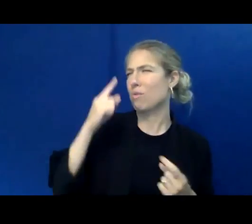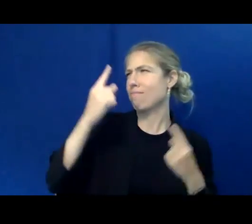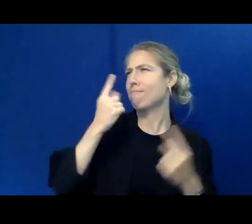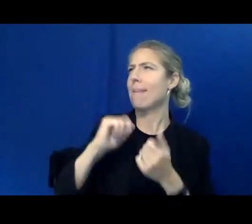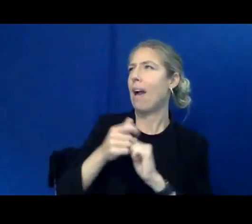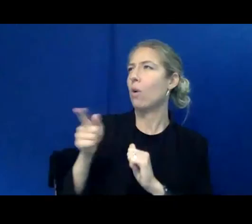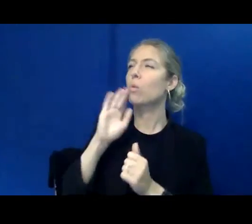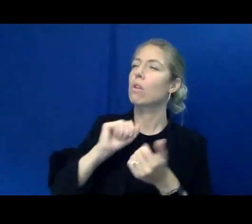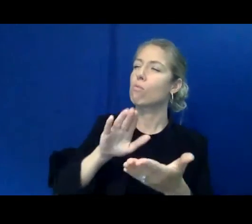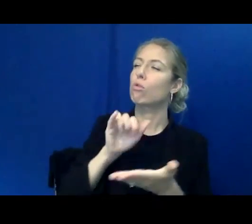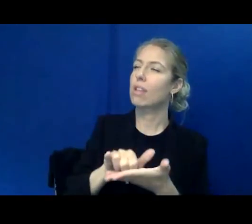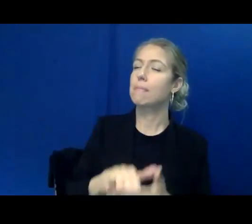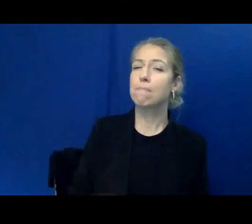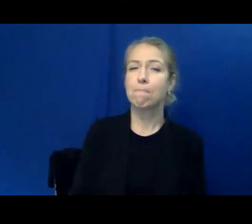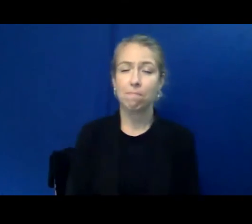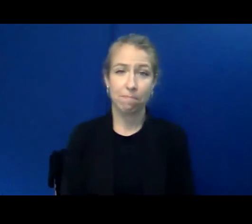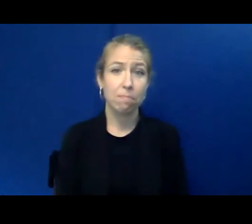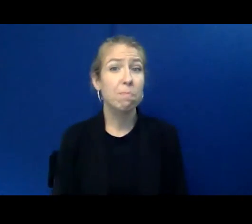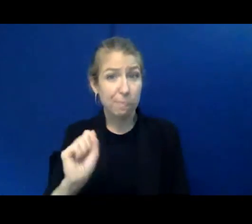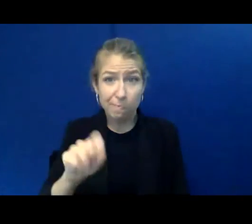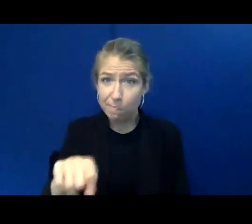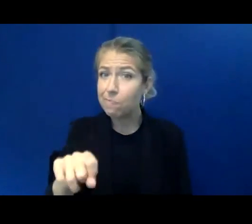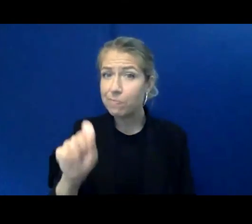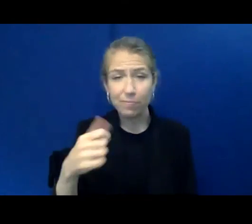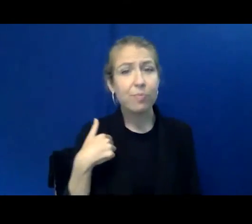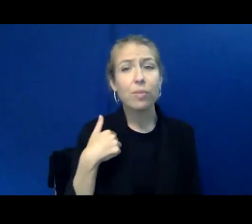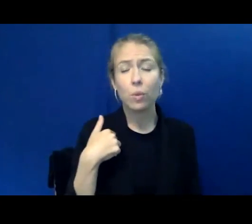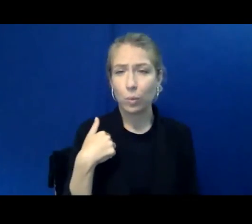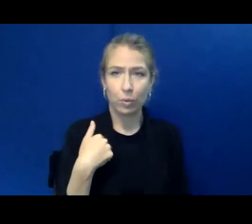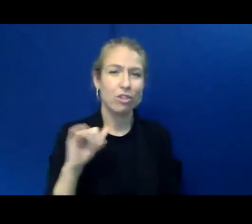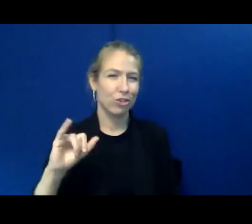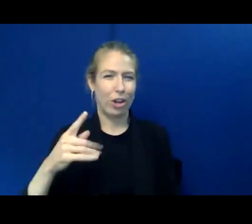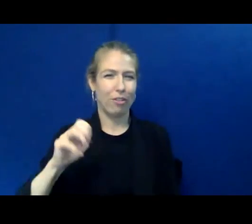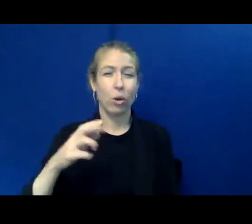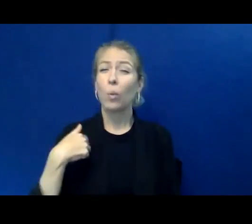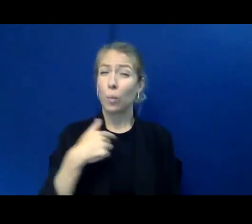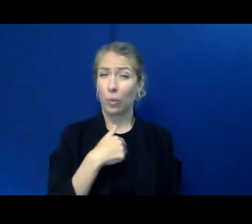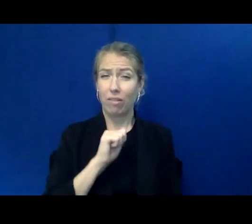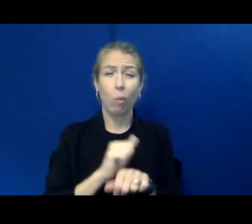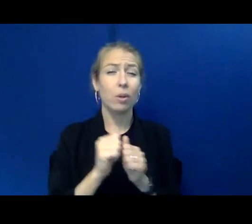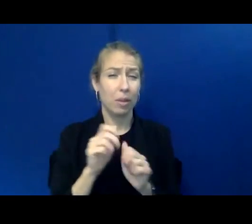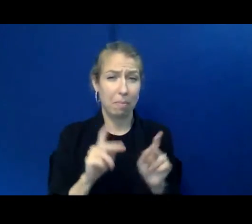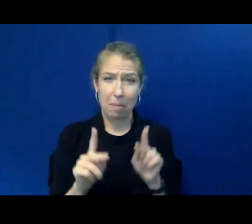JENNIFER McDONOUGH: We have worked with individuals who need that type of assistance.